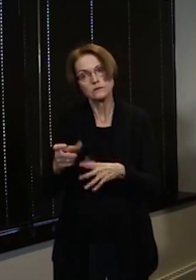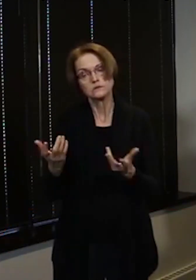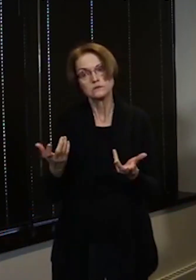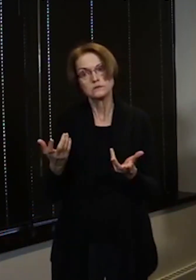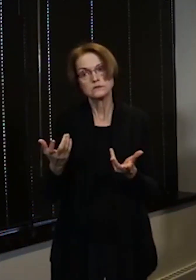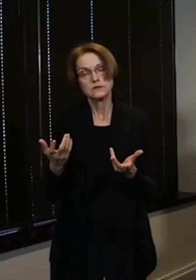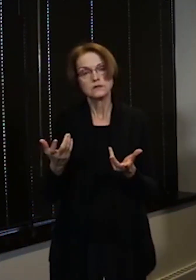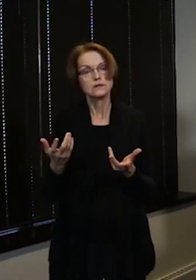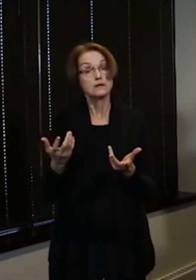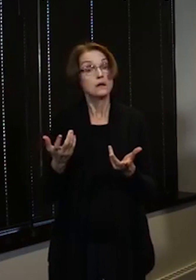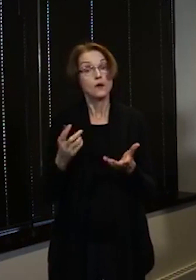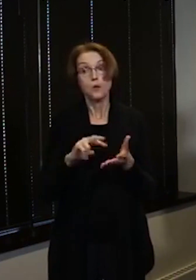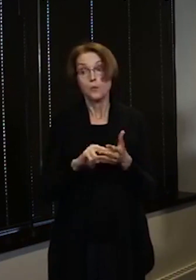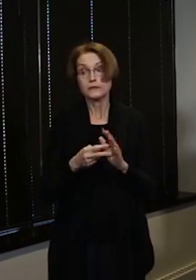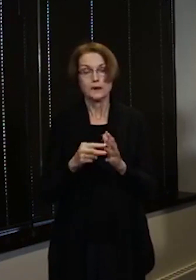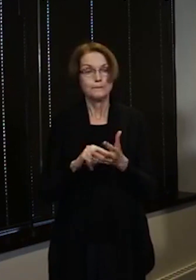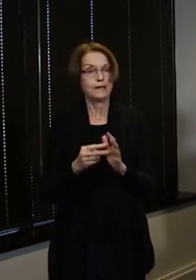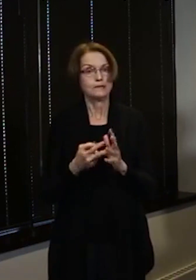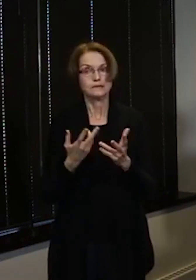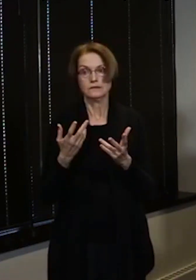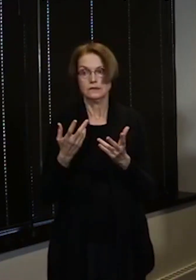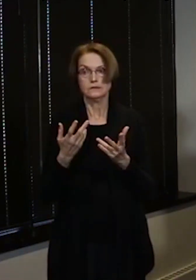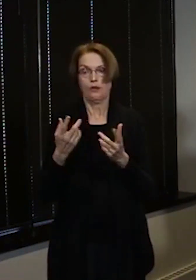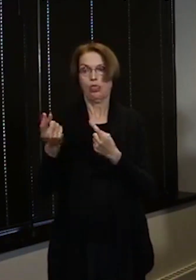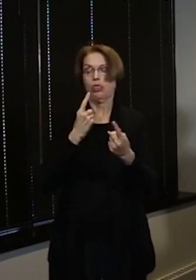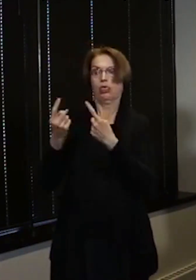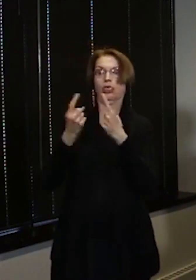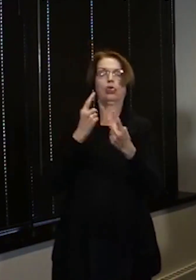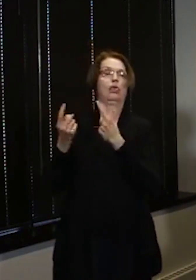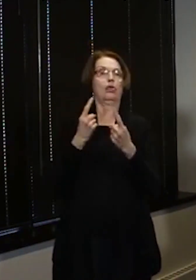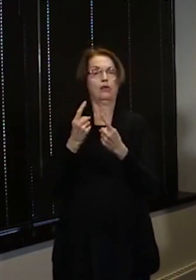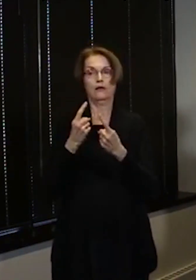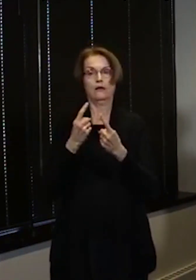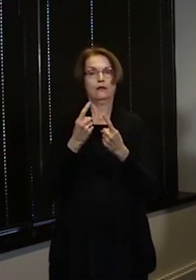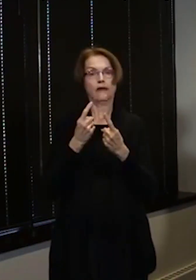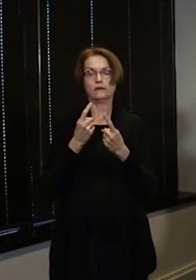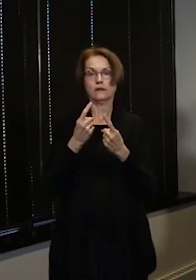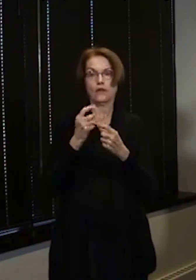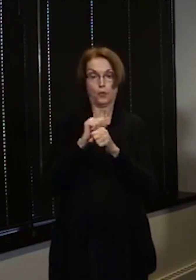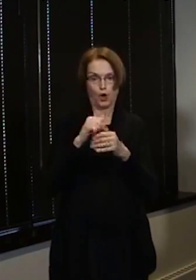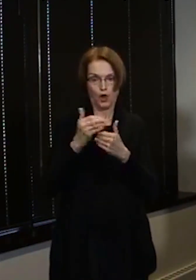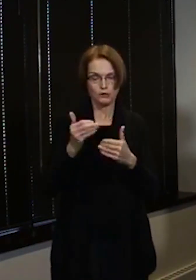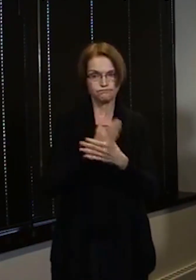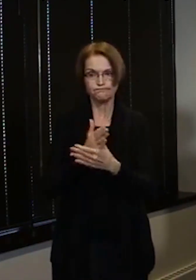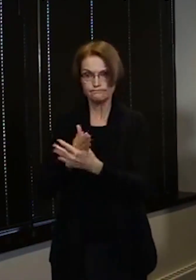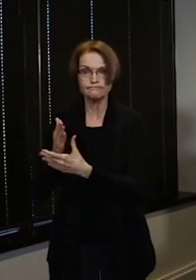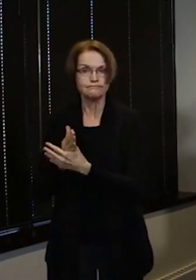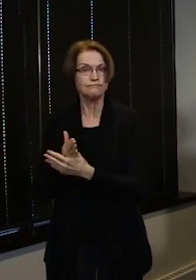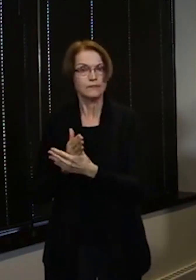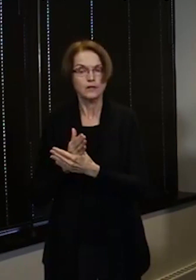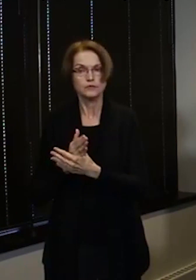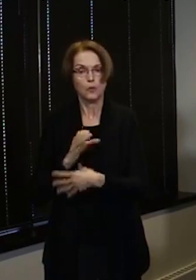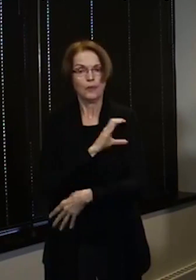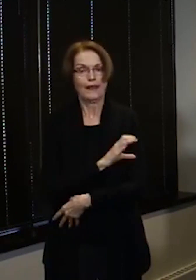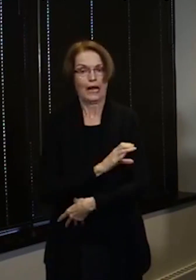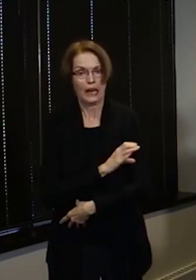WITH HAVING TO YOU KNOW TALK JUST WALK UP AND GET VACCINE THESE HAVE TO BE SCHEDULED. AND WHAT THAT DOES IT SLOWS UP